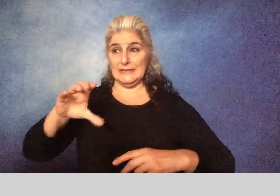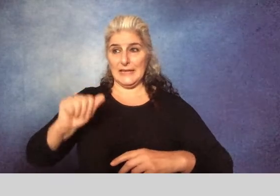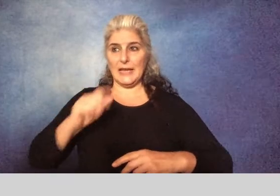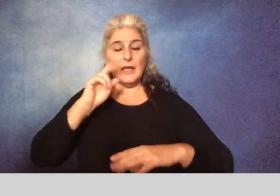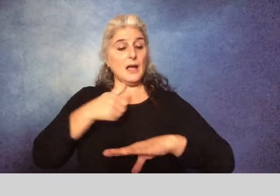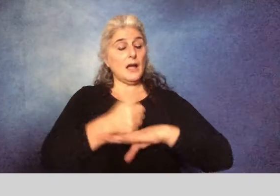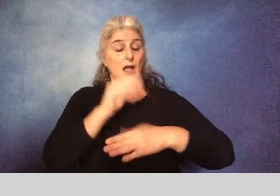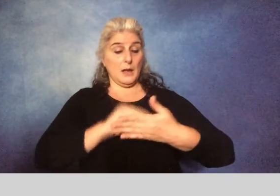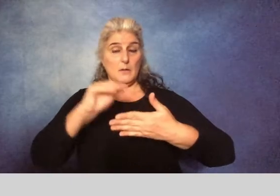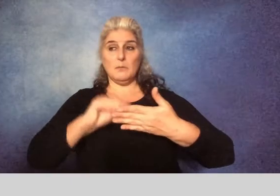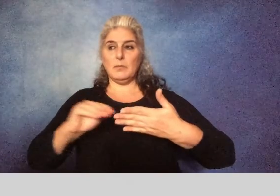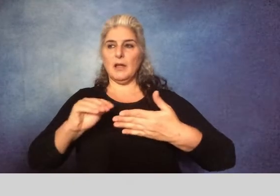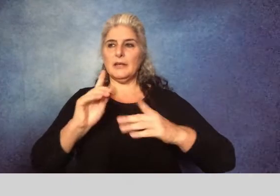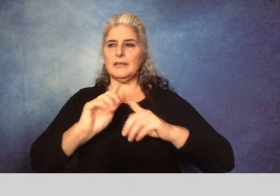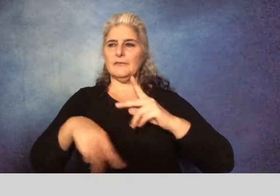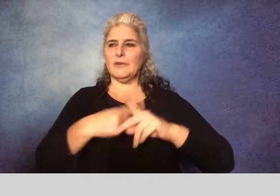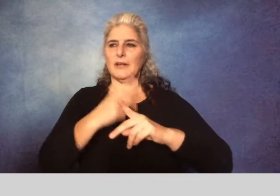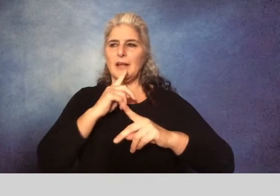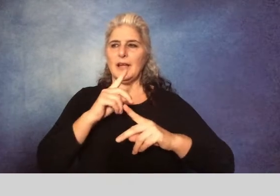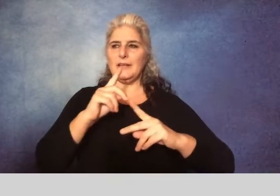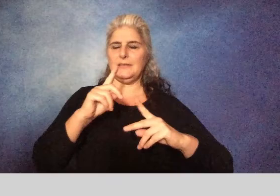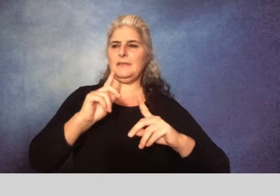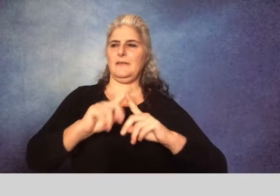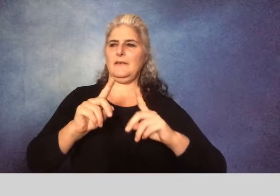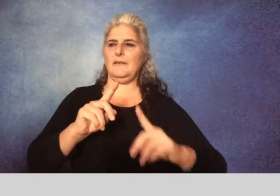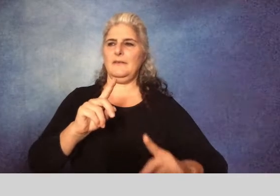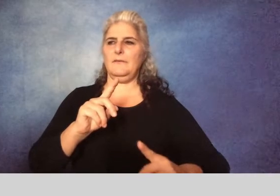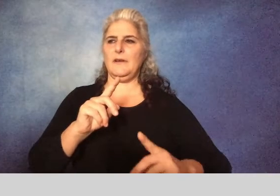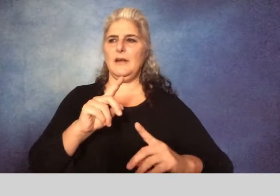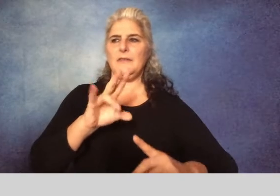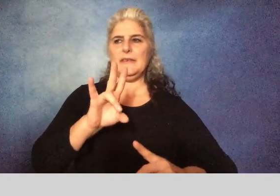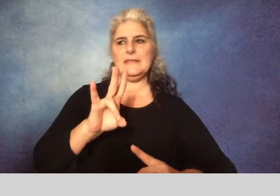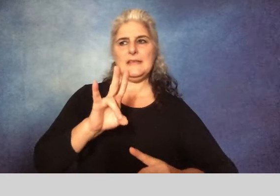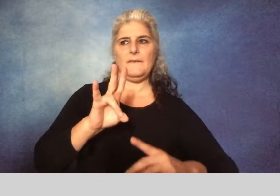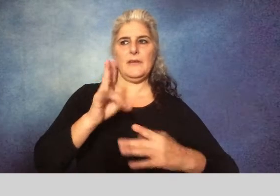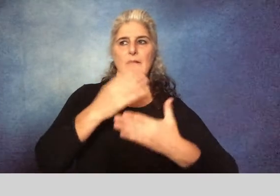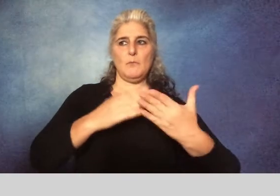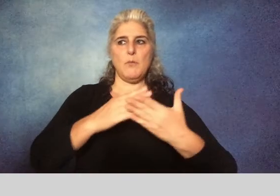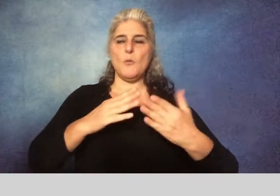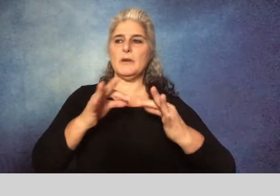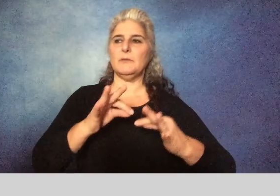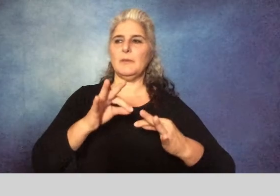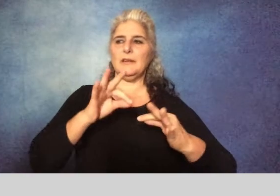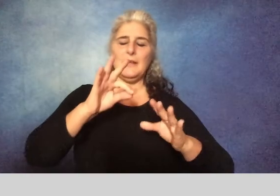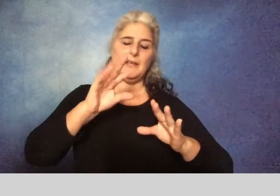and chose the number of components that explain 75 percent of the variance. This is the white dashed line on the plot.